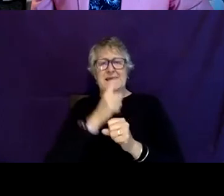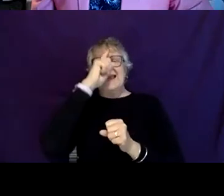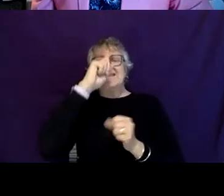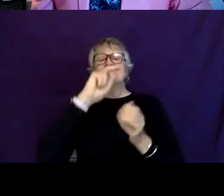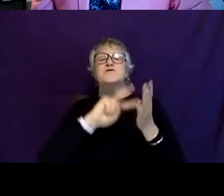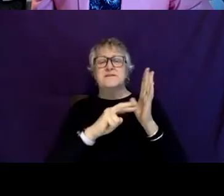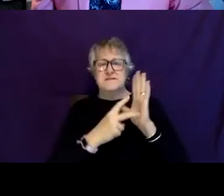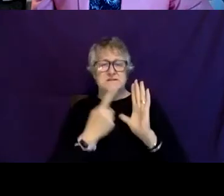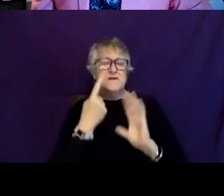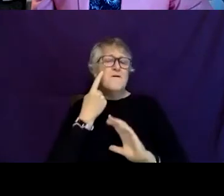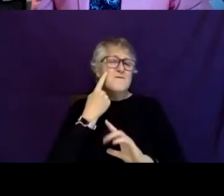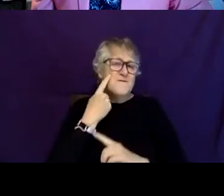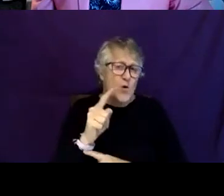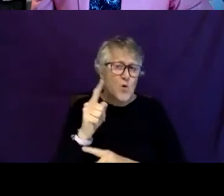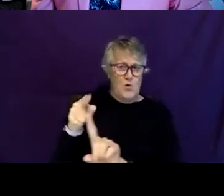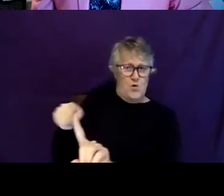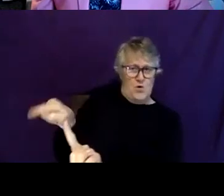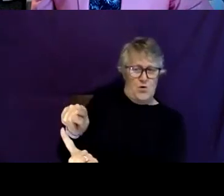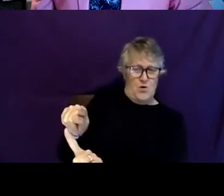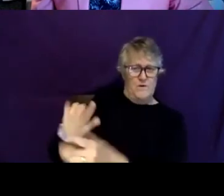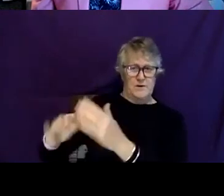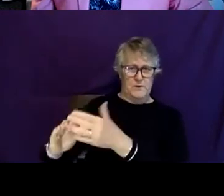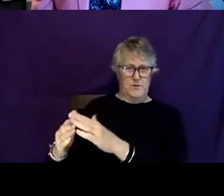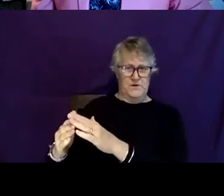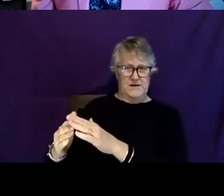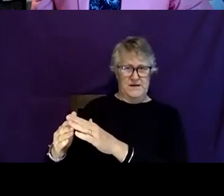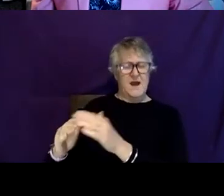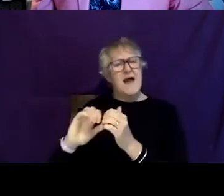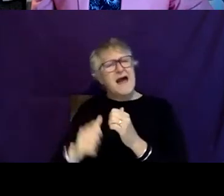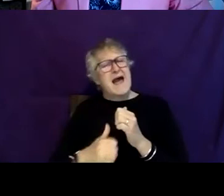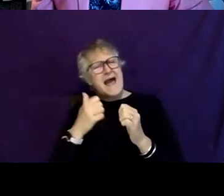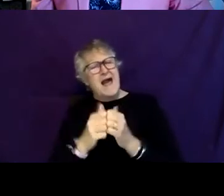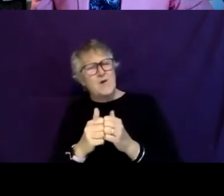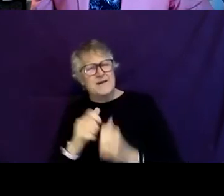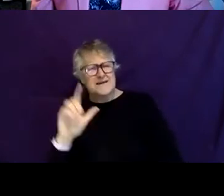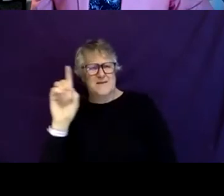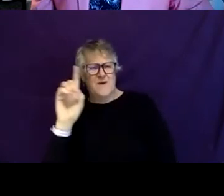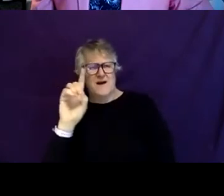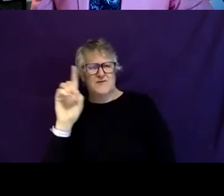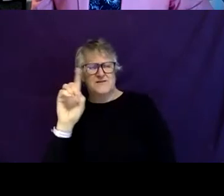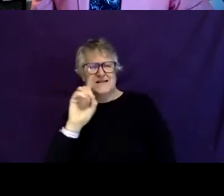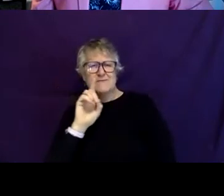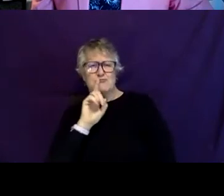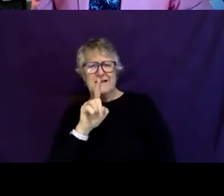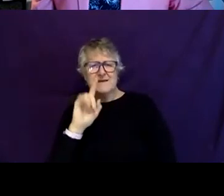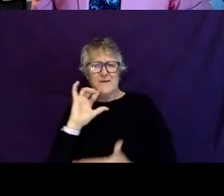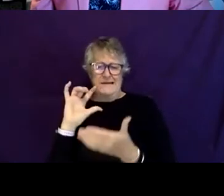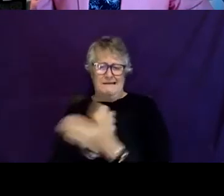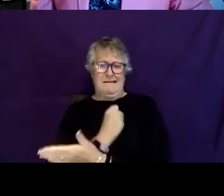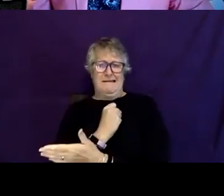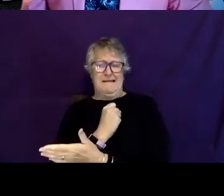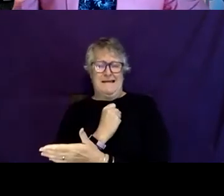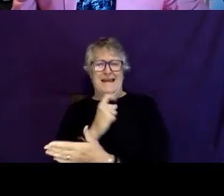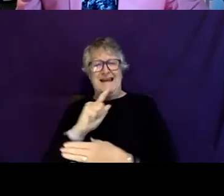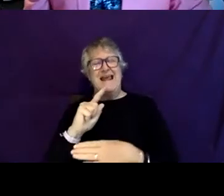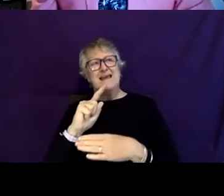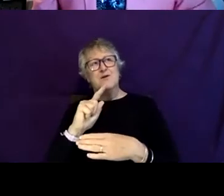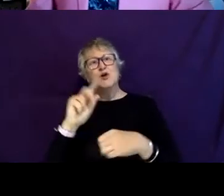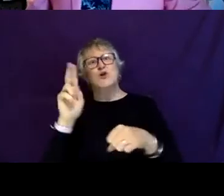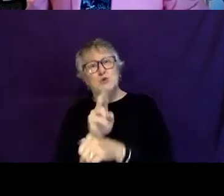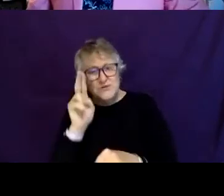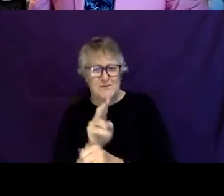How can be the democracy be incorporated in a practical way? Came from a data person, I think